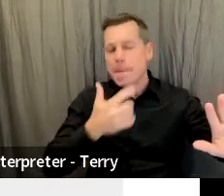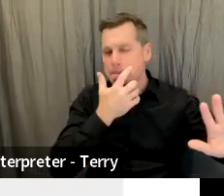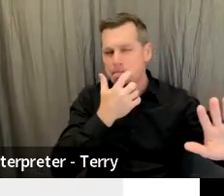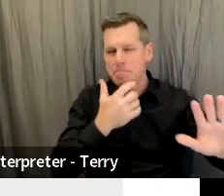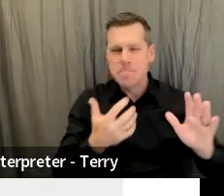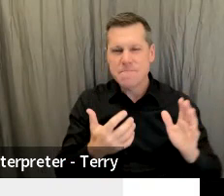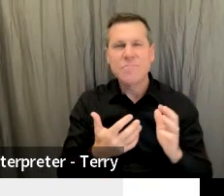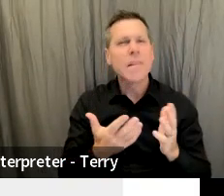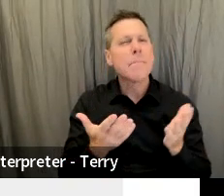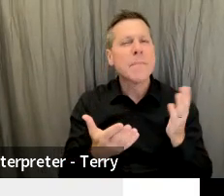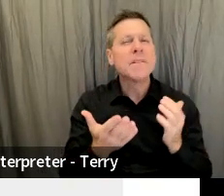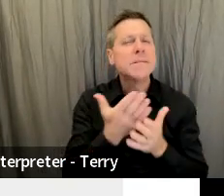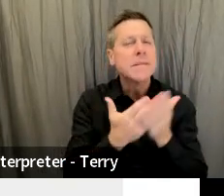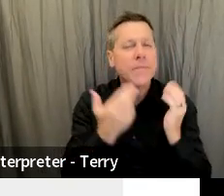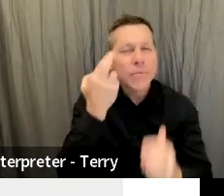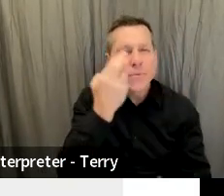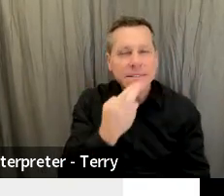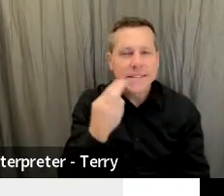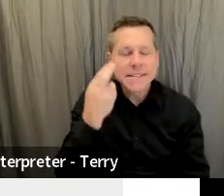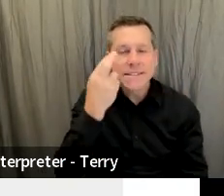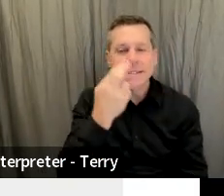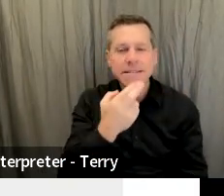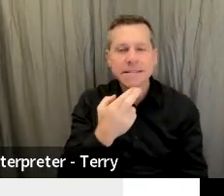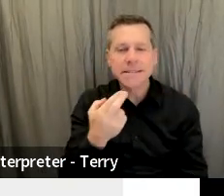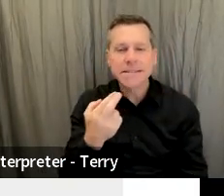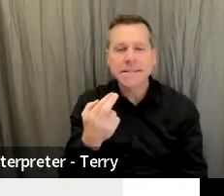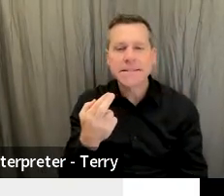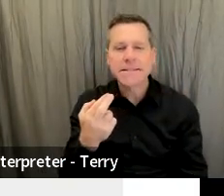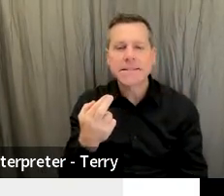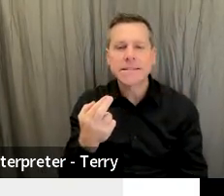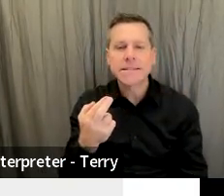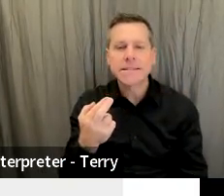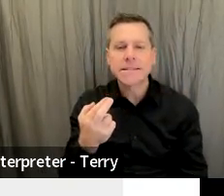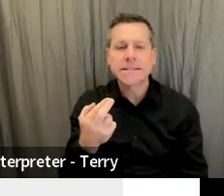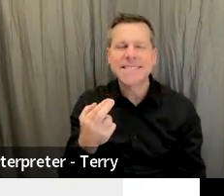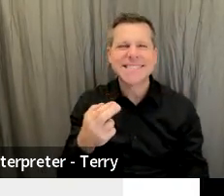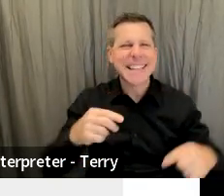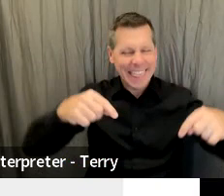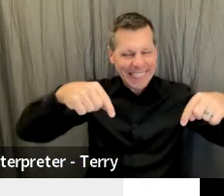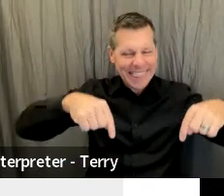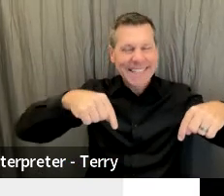some of the reason why this work was a little bit difficult to kind of get into